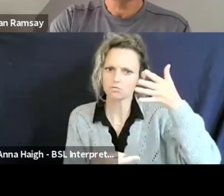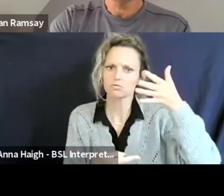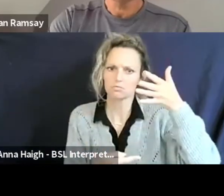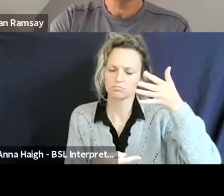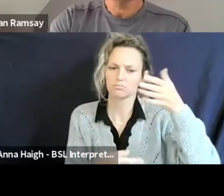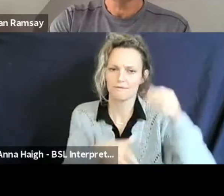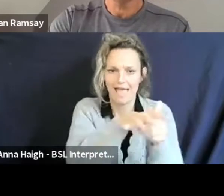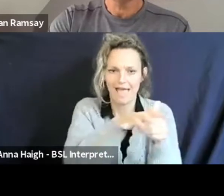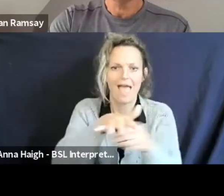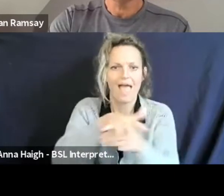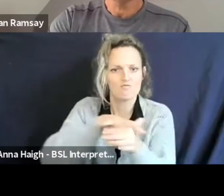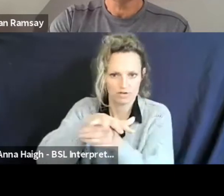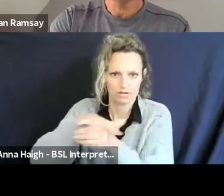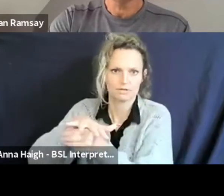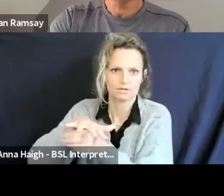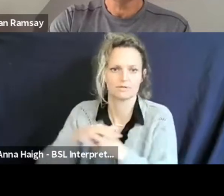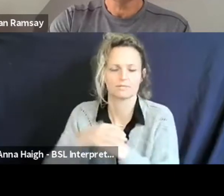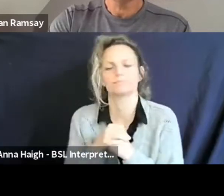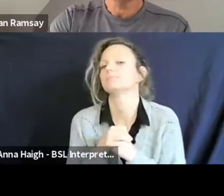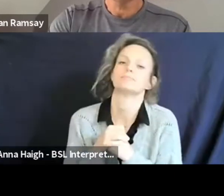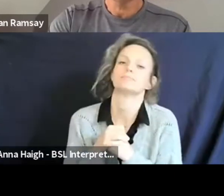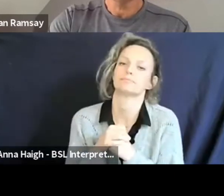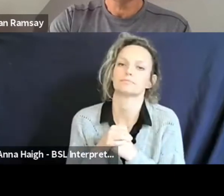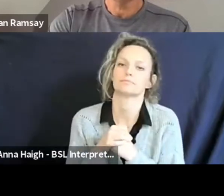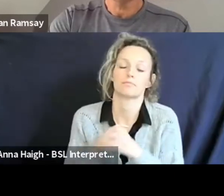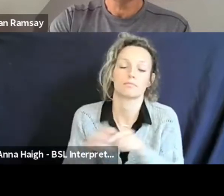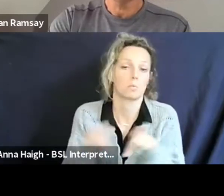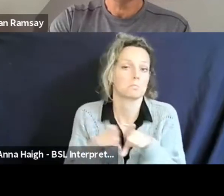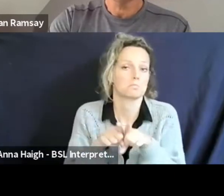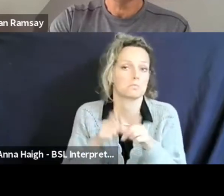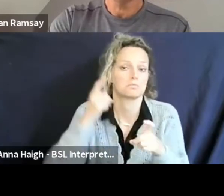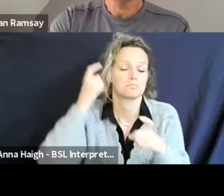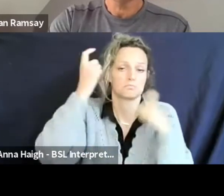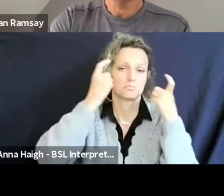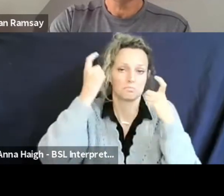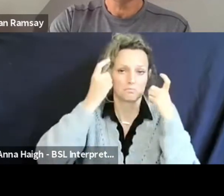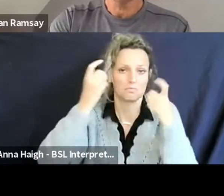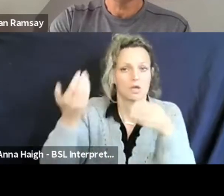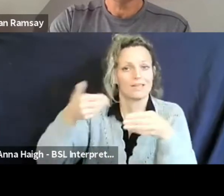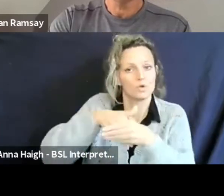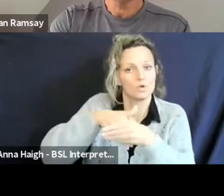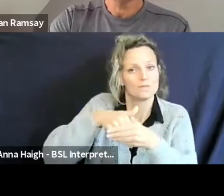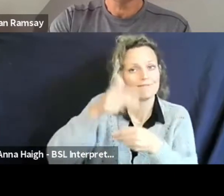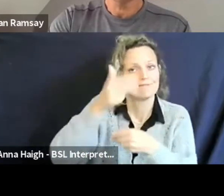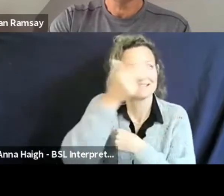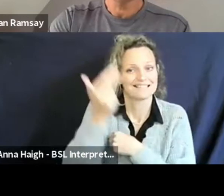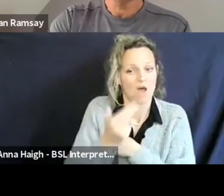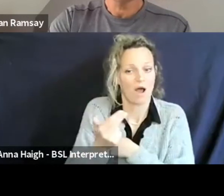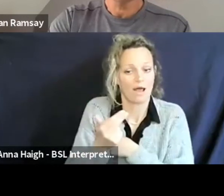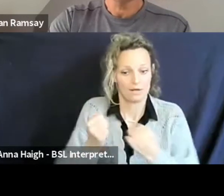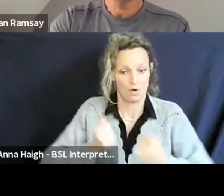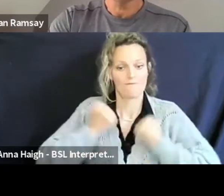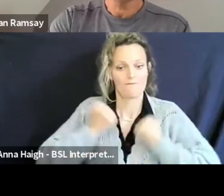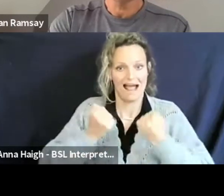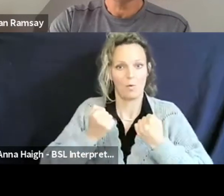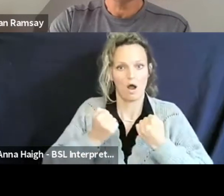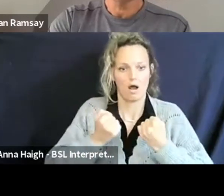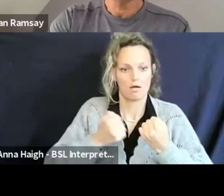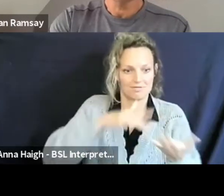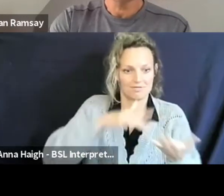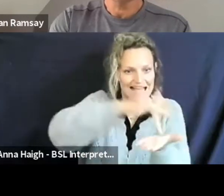those things with that culture change. So there are many aspects to this.